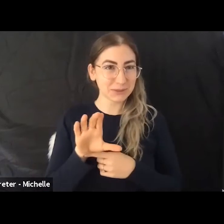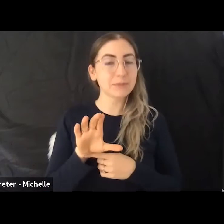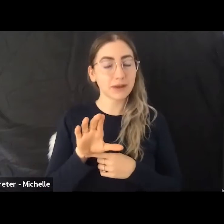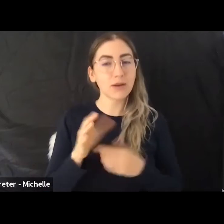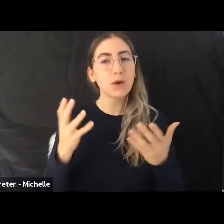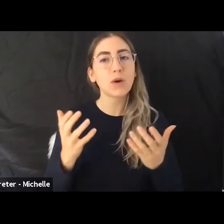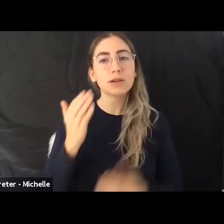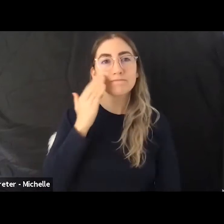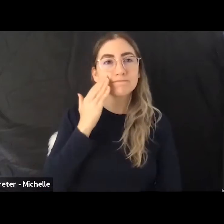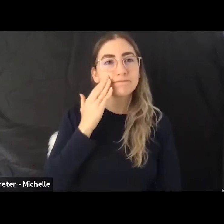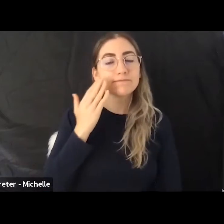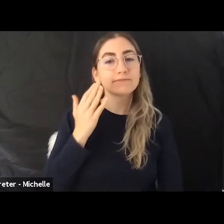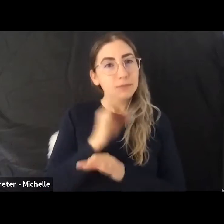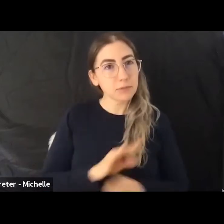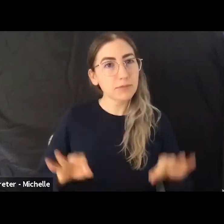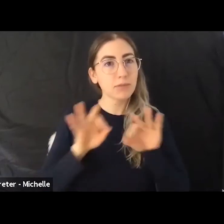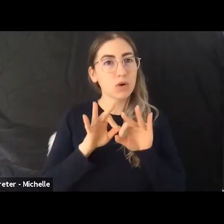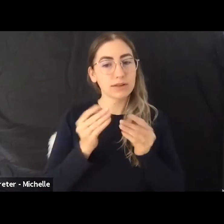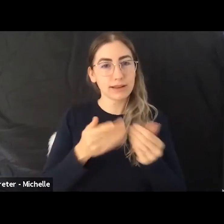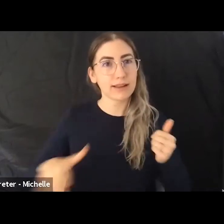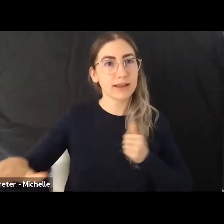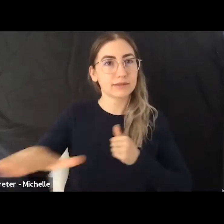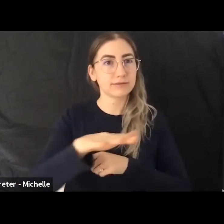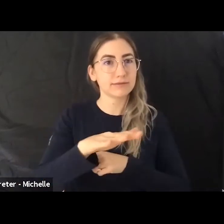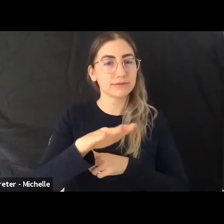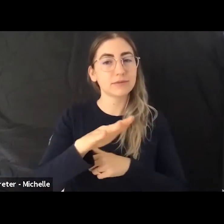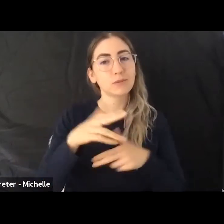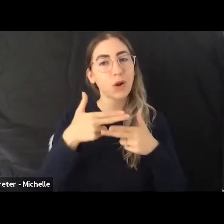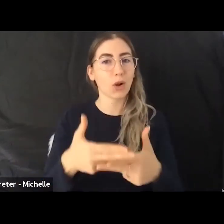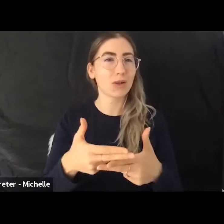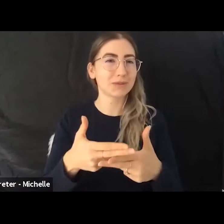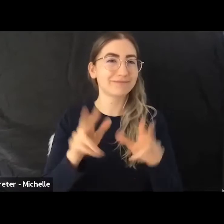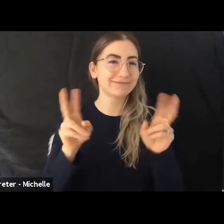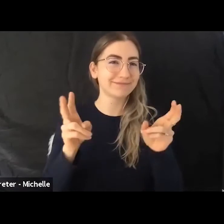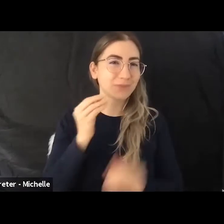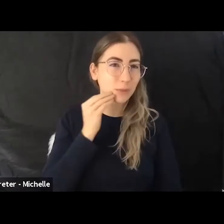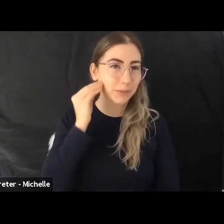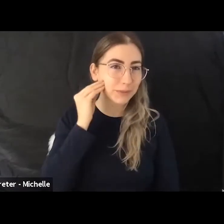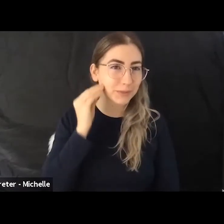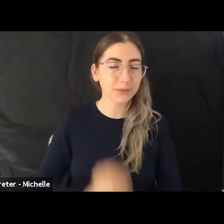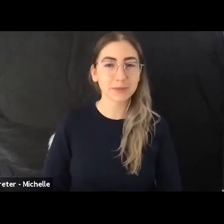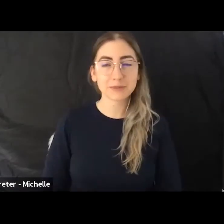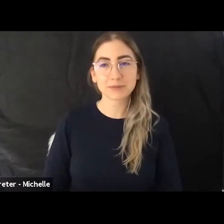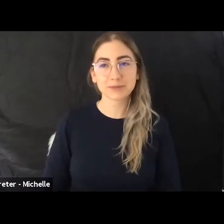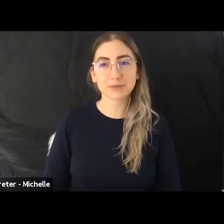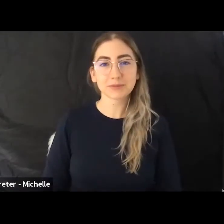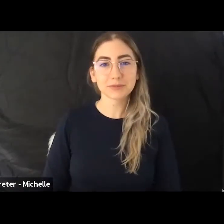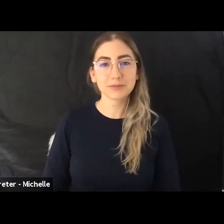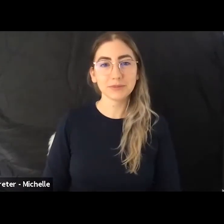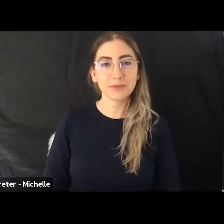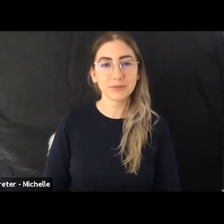ALL CALL HOME. OF THE LANDS WHICH WE ALL CALL HOME. WE DO THIS TO REINFORCE OUR WE DO THIS TO REINFORCE OUR COMMITMENT AND RESPONSIBILITY TO